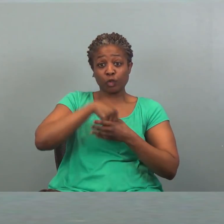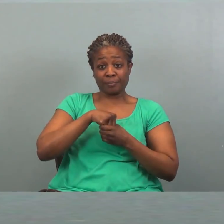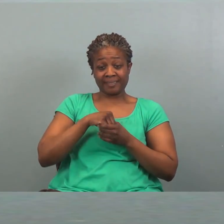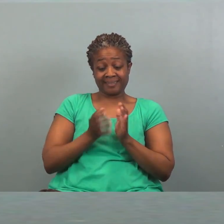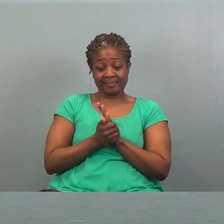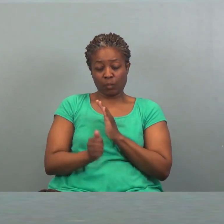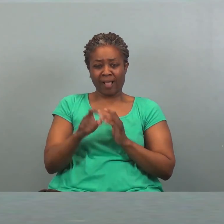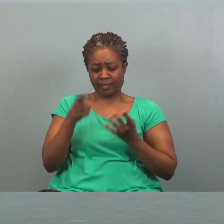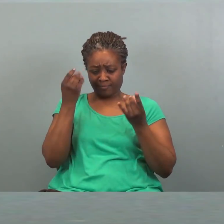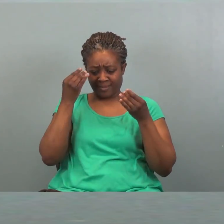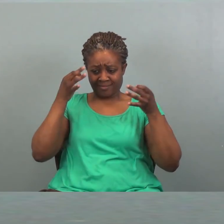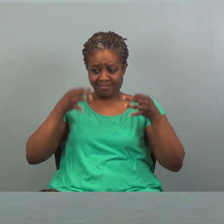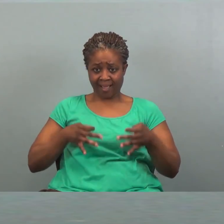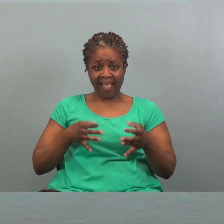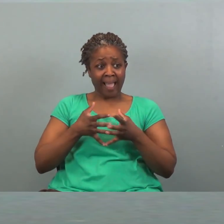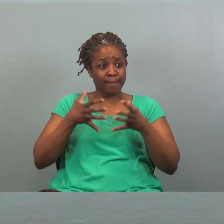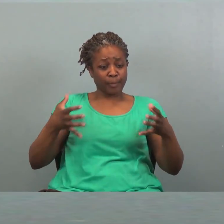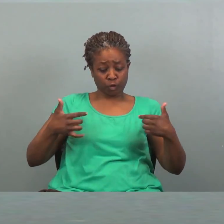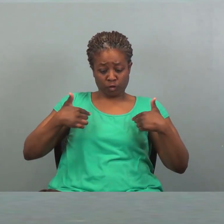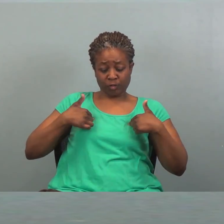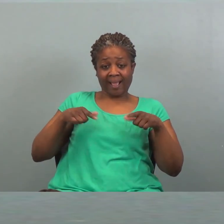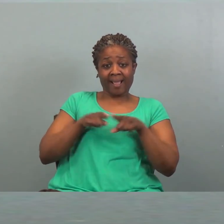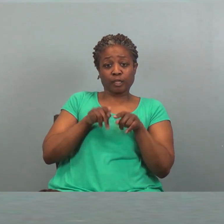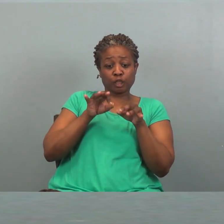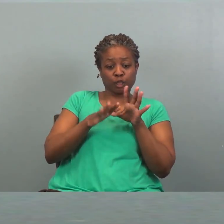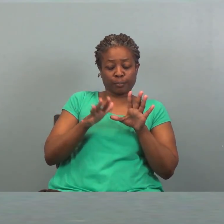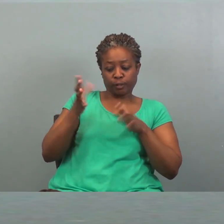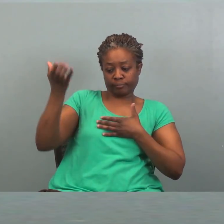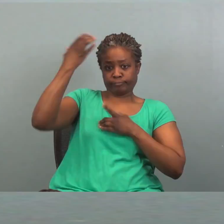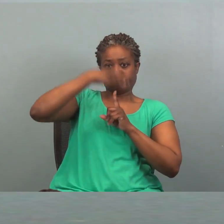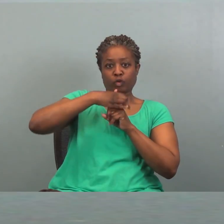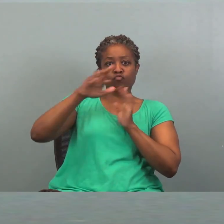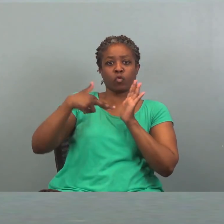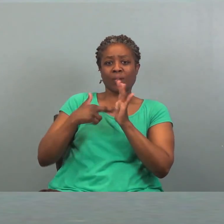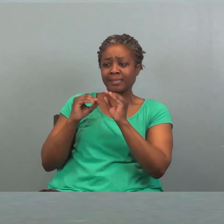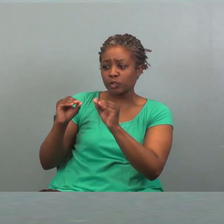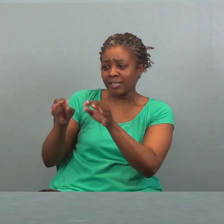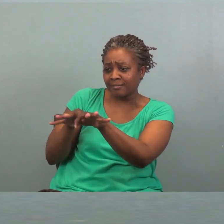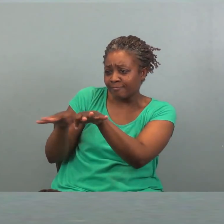As a trained trauma-informed care interpreter, you will be faced with a choice to make about how much expansion